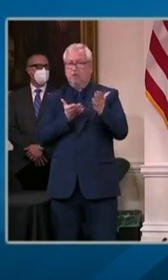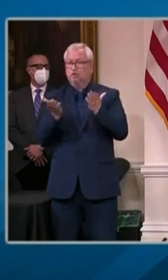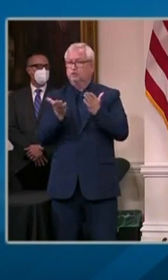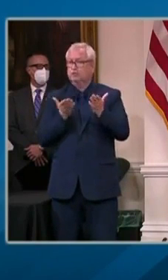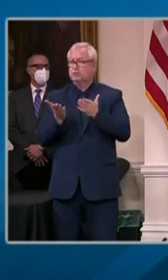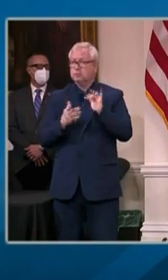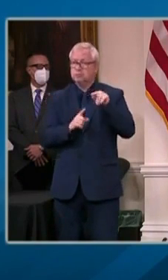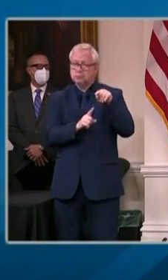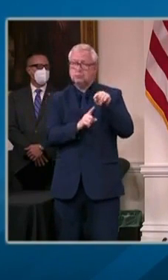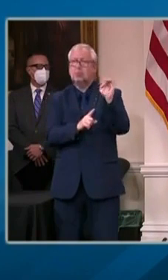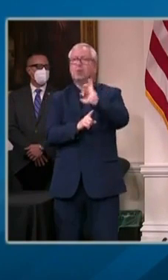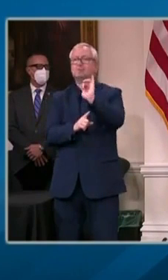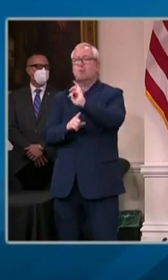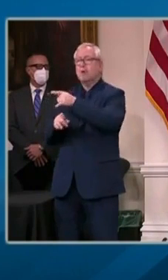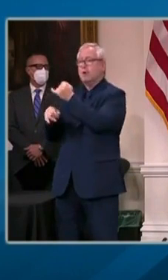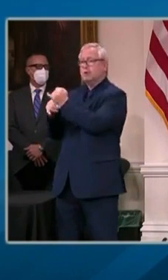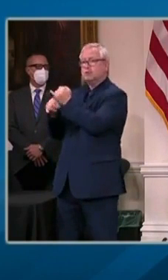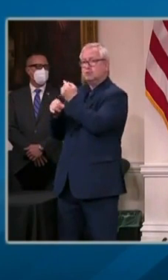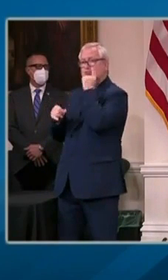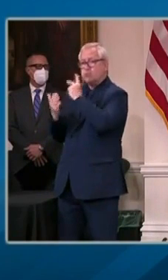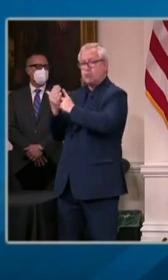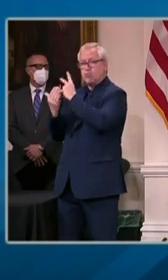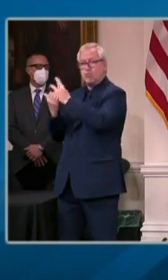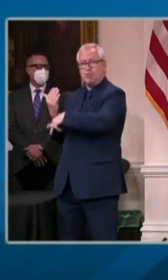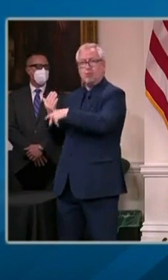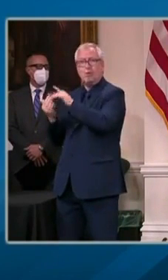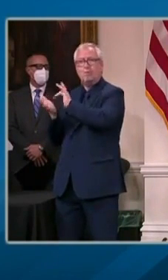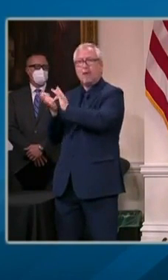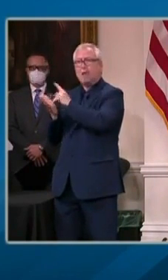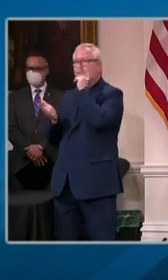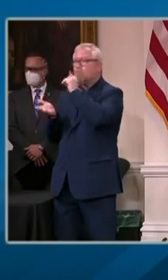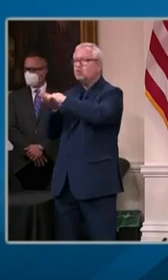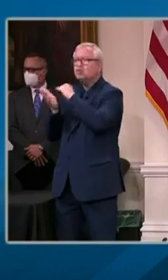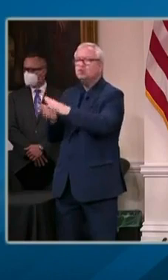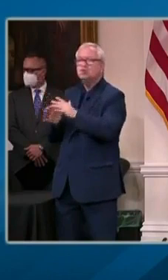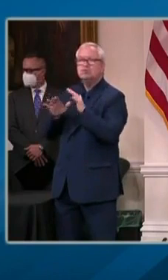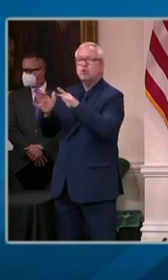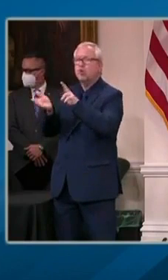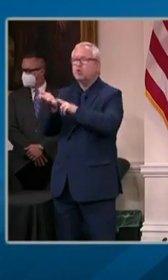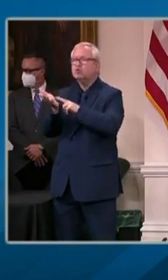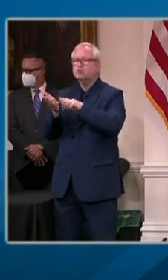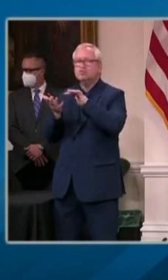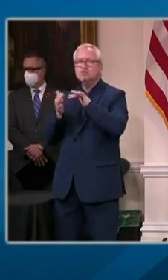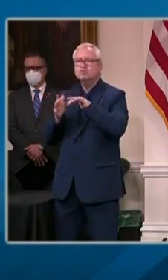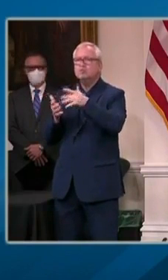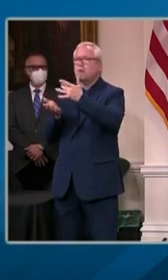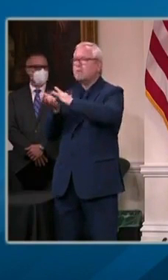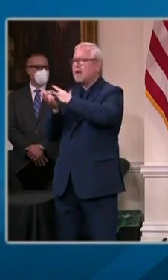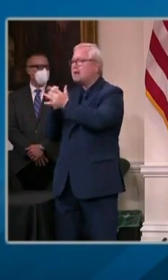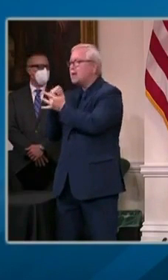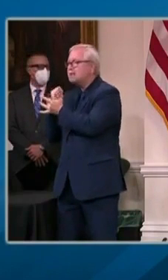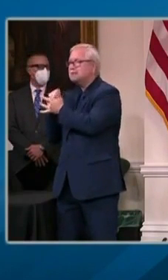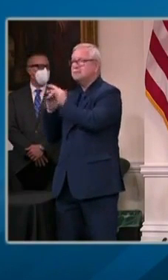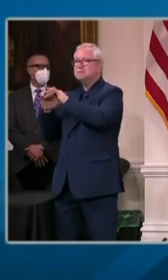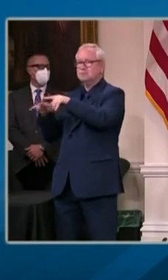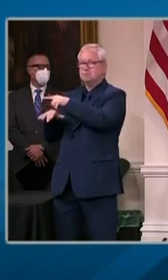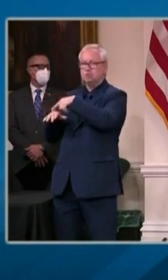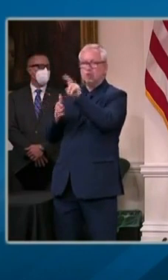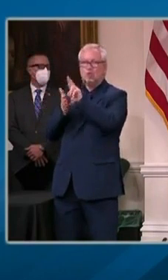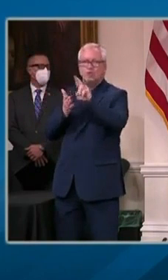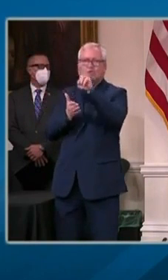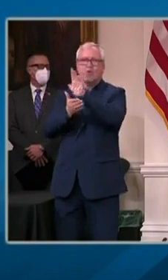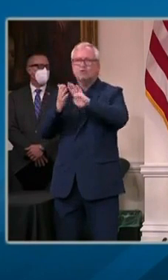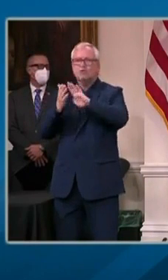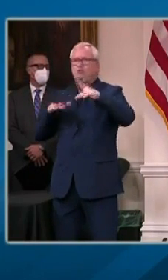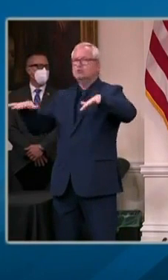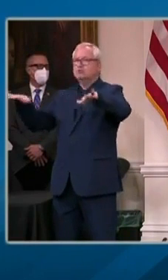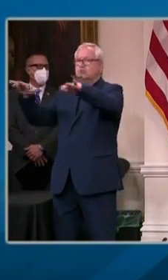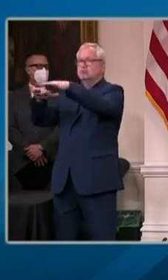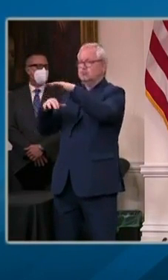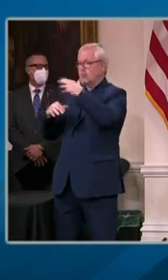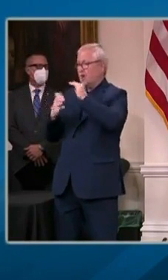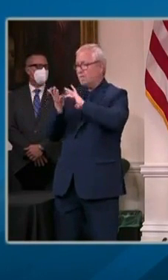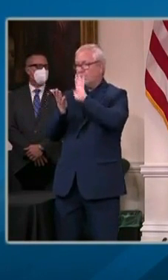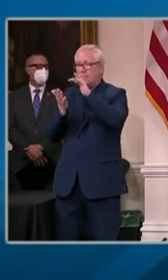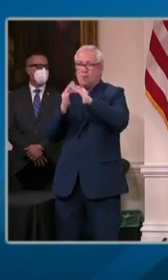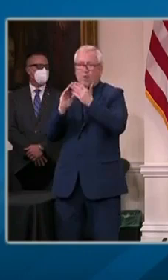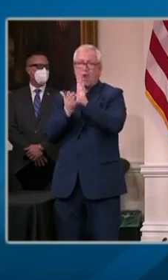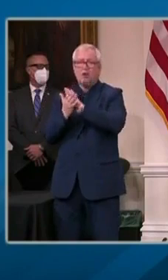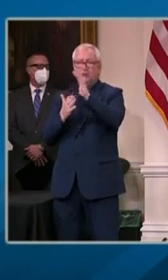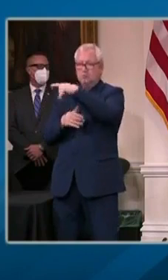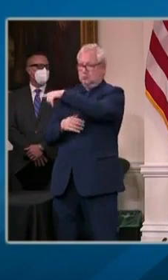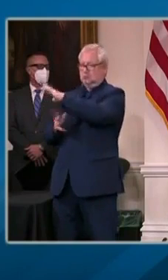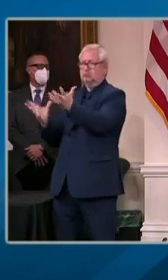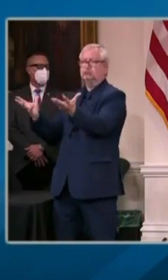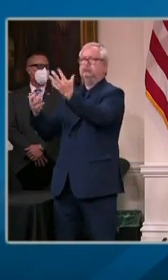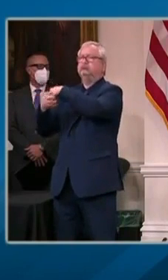THE MARYLAND INSTITUTE FOR EMERGENCY MEDICAL SERVICES ALSO INSTITUTED A PROGRAM TO ALLOW MEDICAL STUDENTS, NURSING STUDENTS AND MEDICAL TECHNICIAN STUDENTS FROM OUR UNIVERSITIES